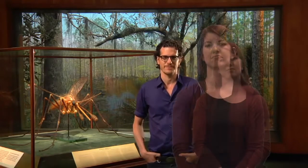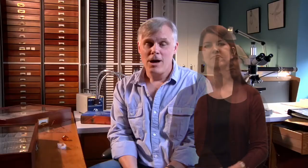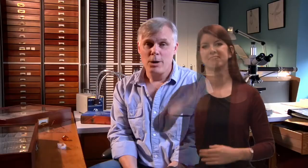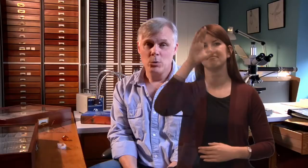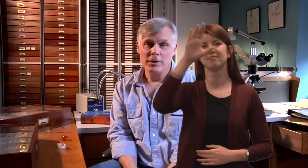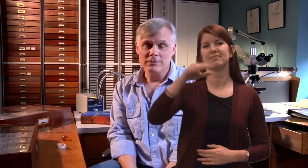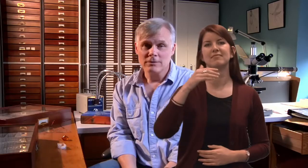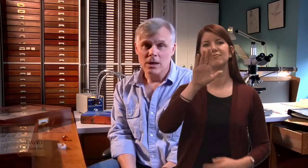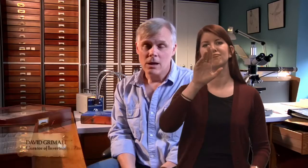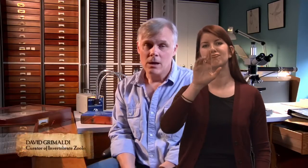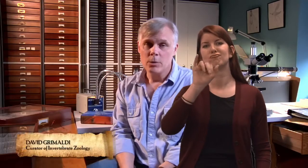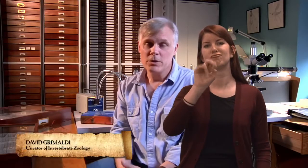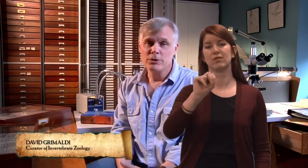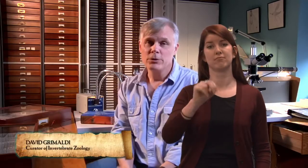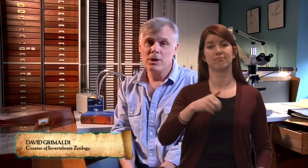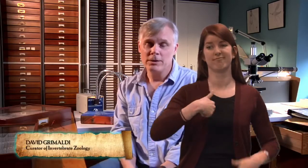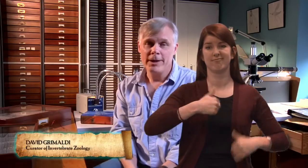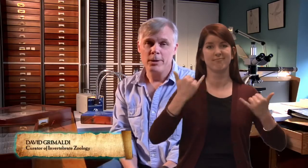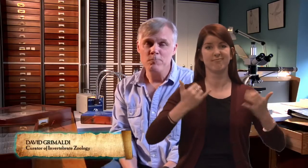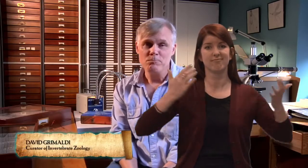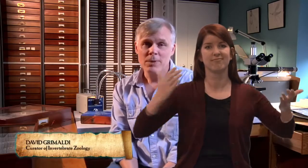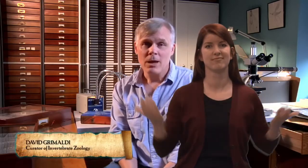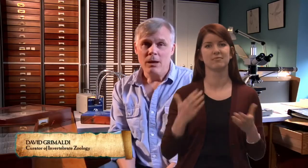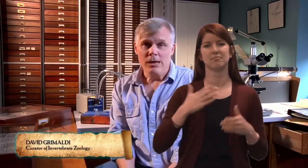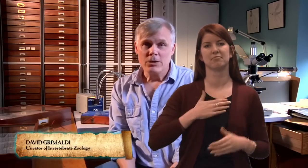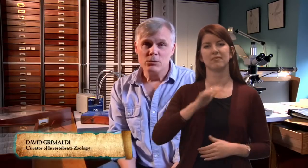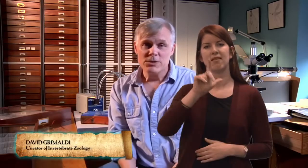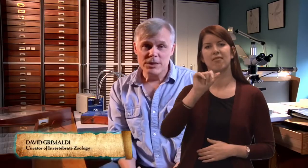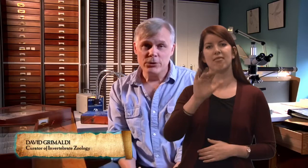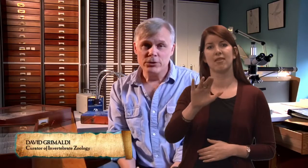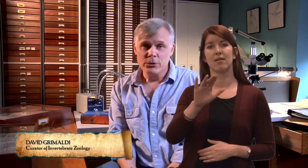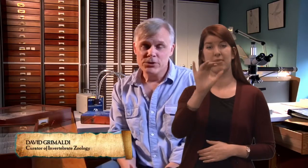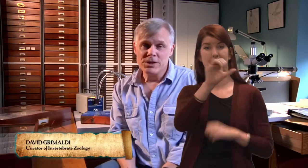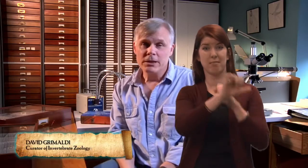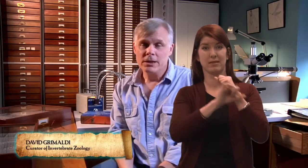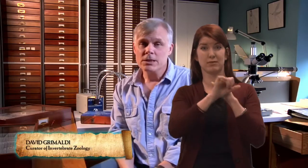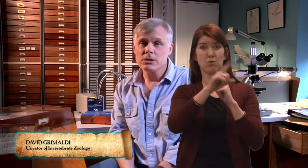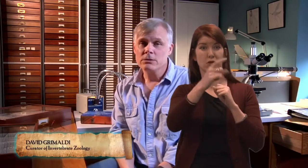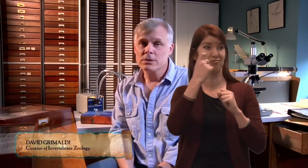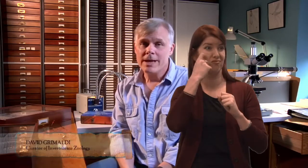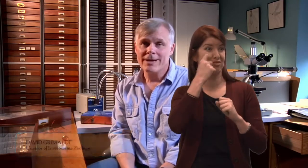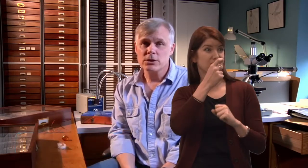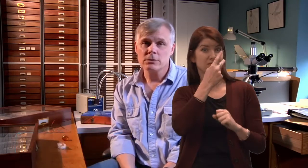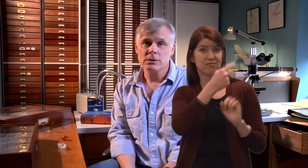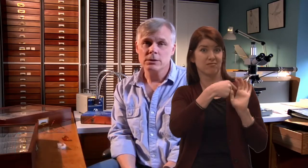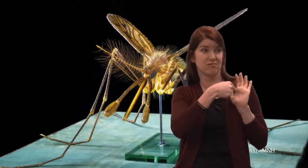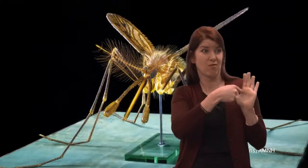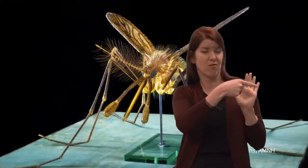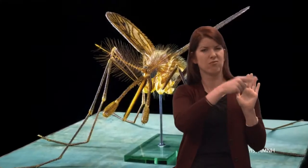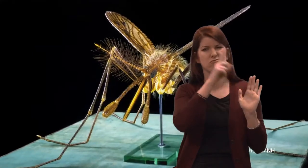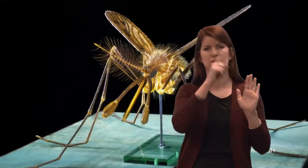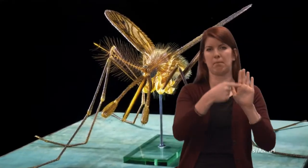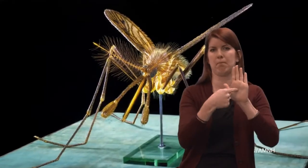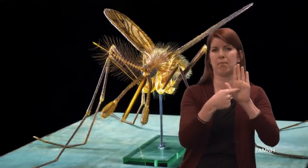Hi Brian, I'm here in my lab. The mosquito you're standing next to is actually a model